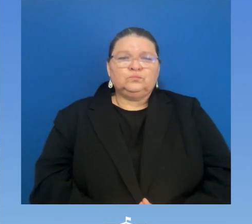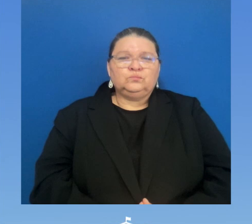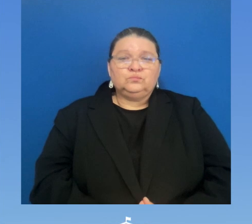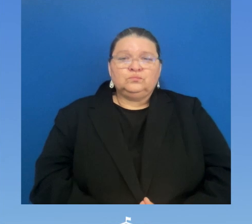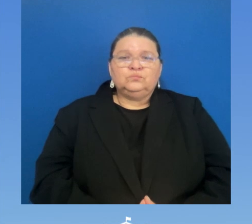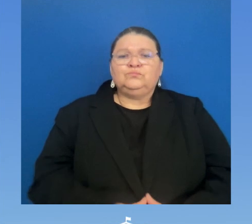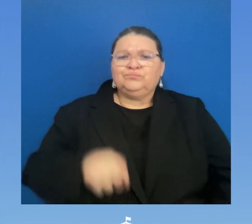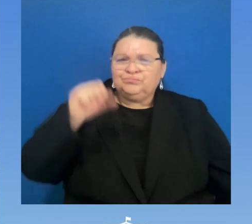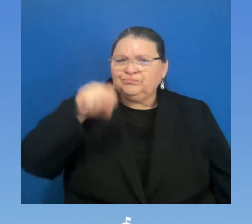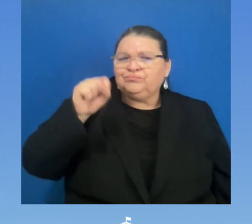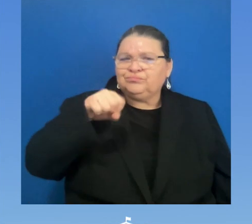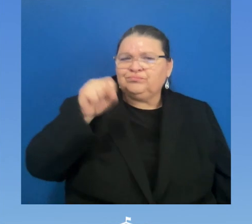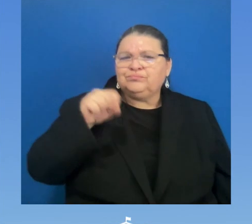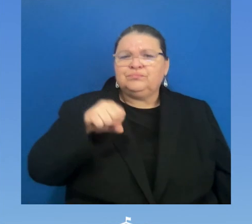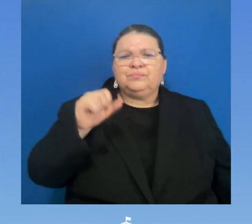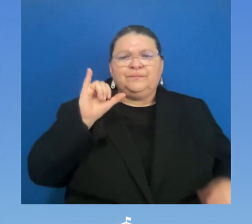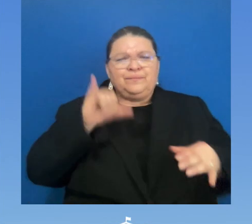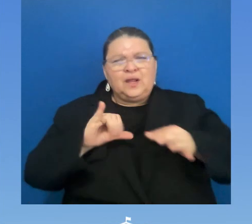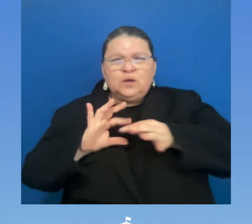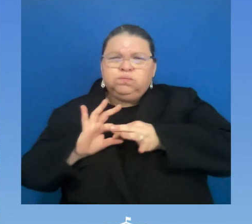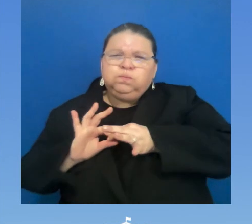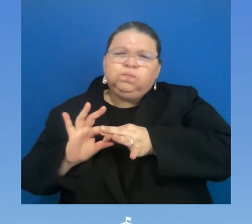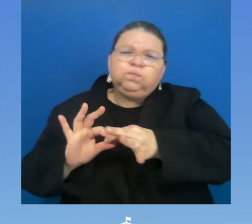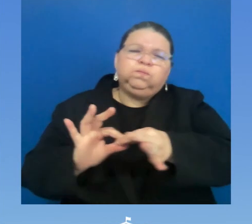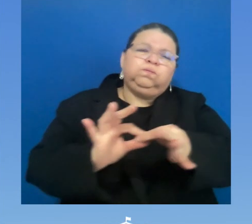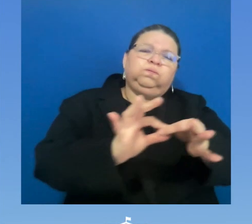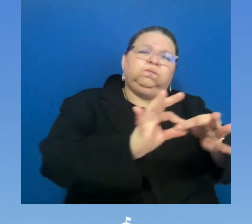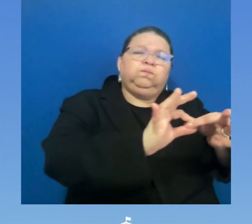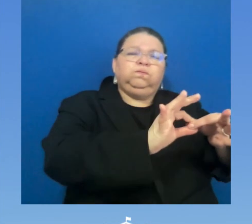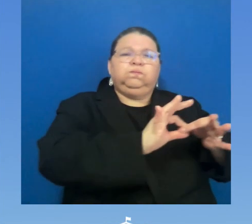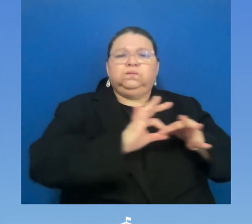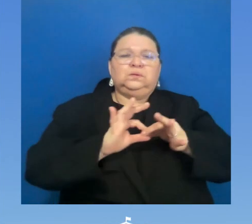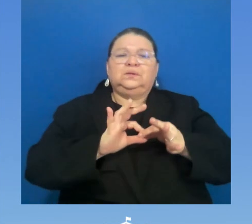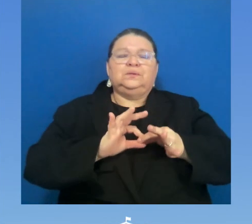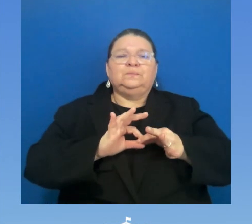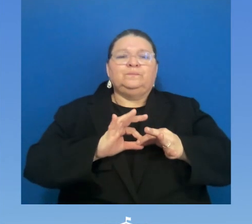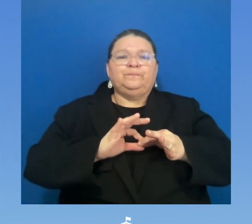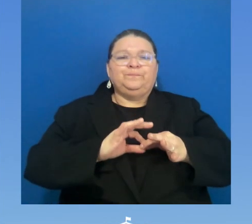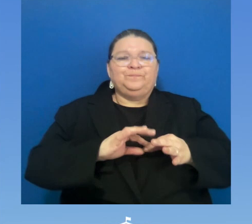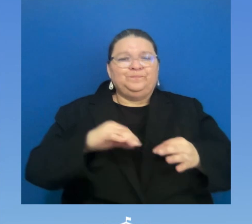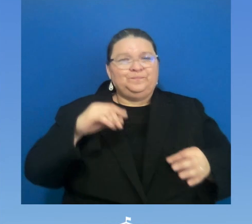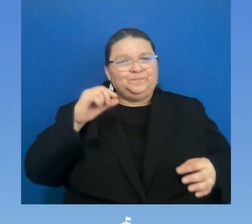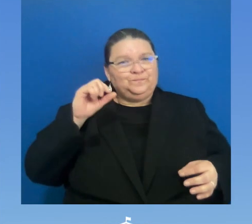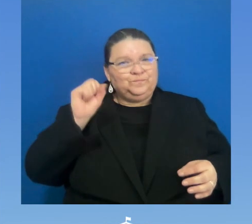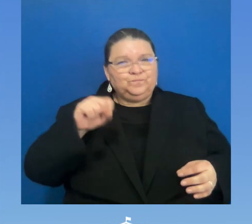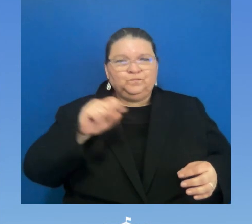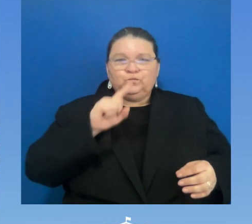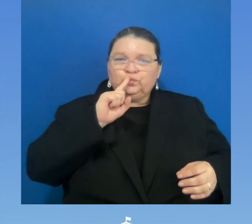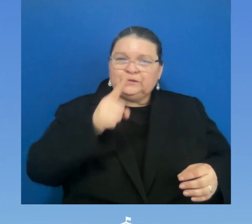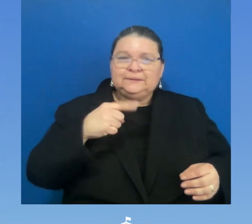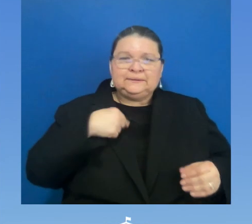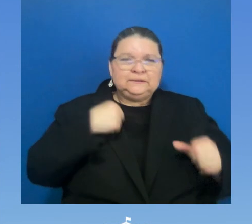and I think the strength of coalition always is seeing the commonalities and then --